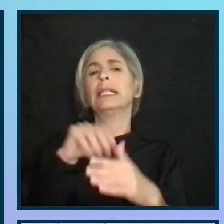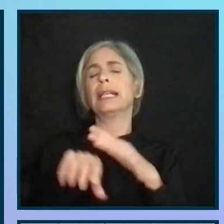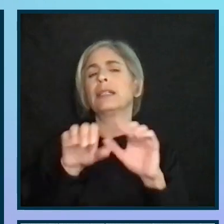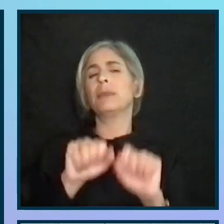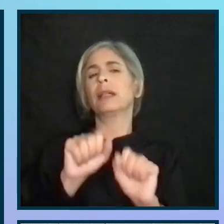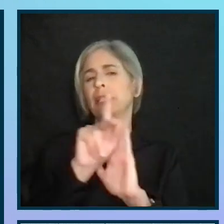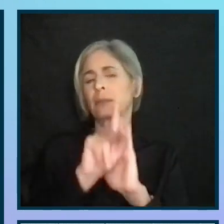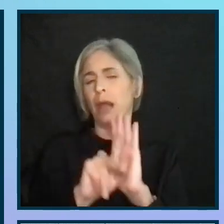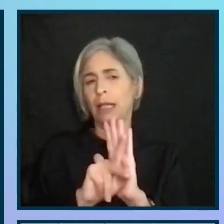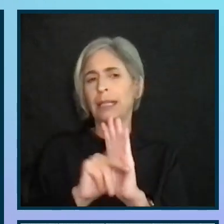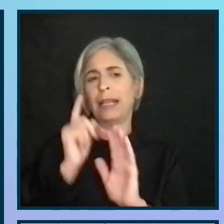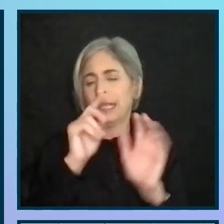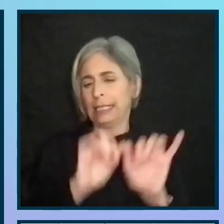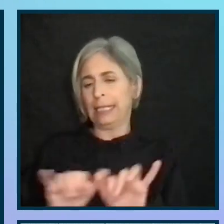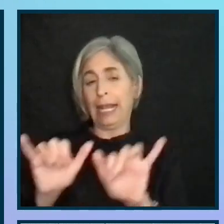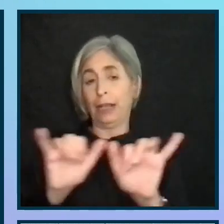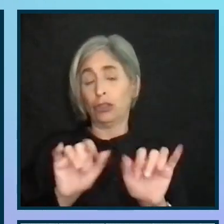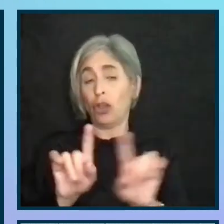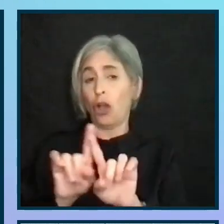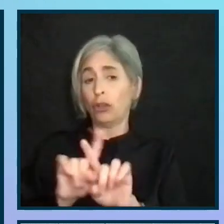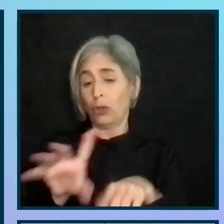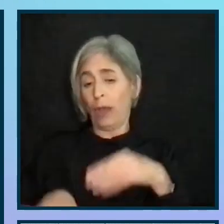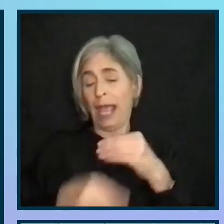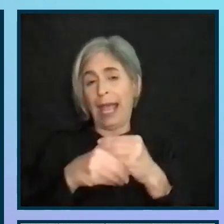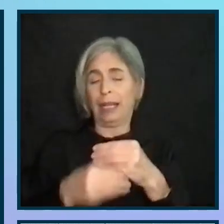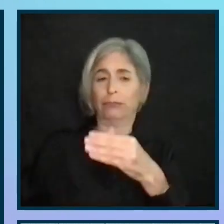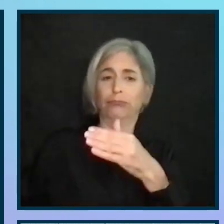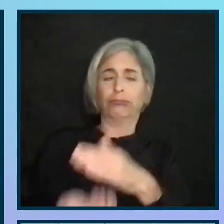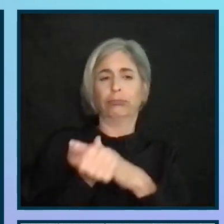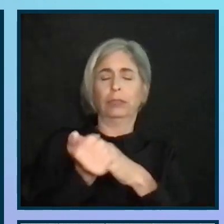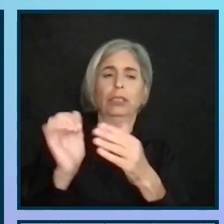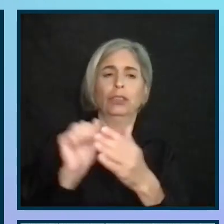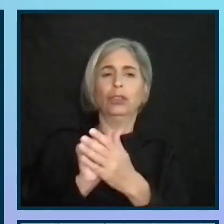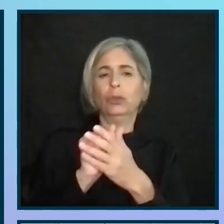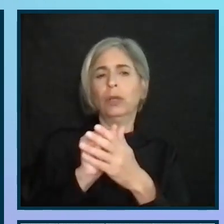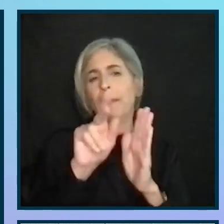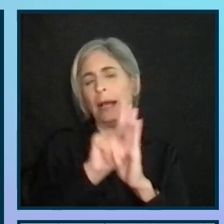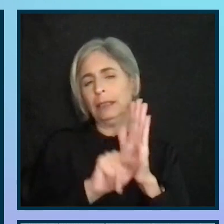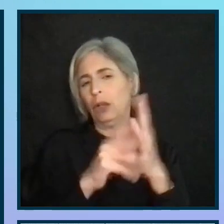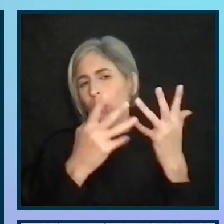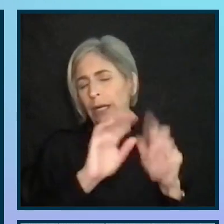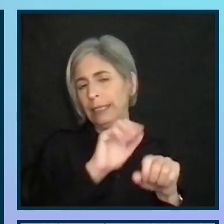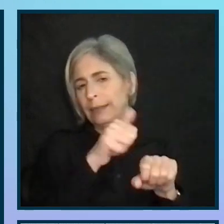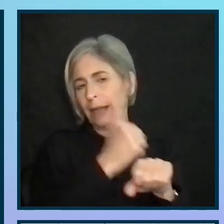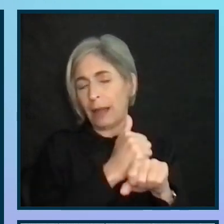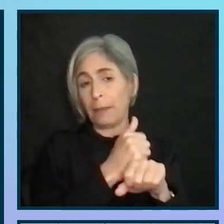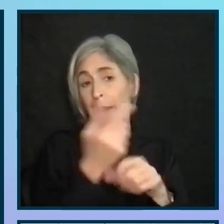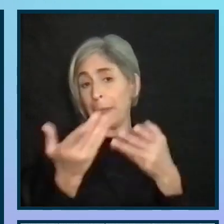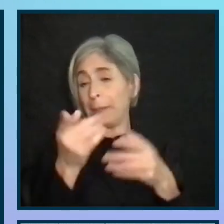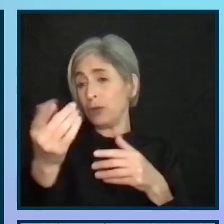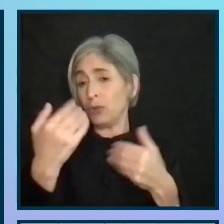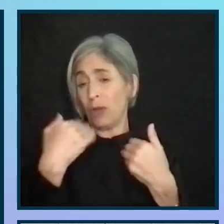and I've also seen it added to existing policy. So maybe your company already has some form of accessibility policy,